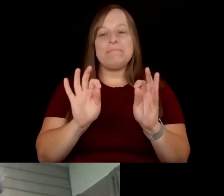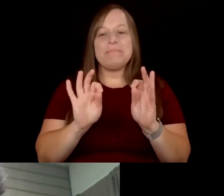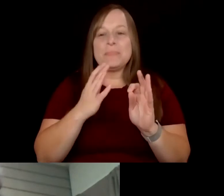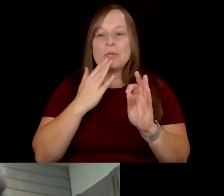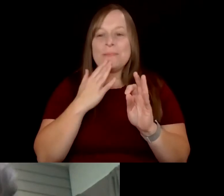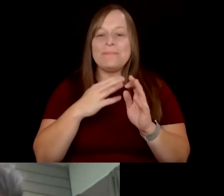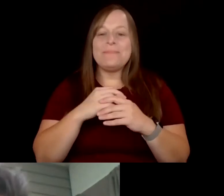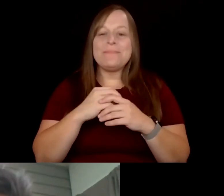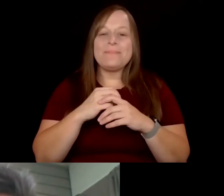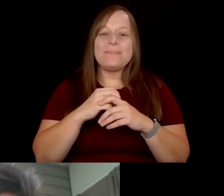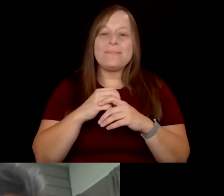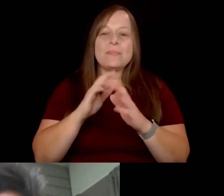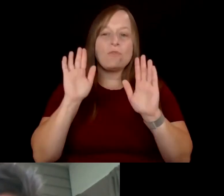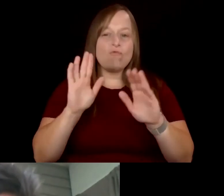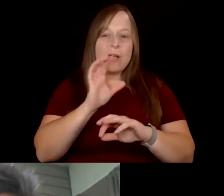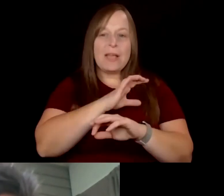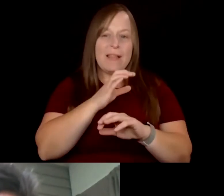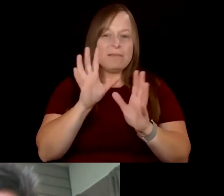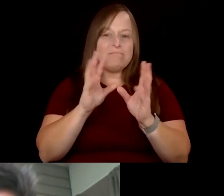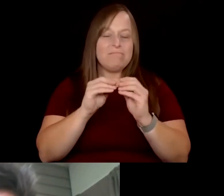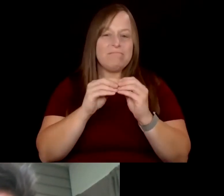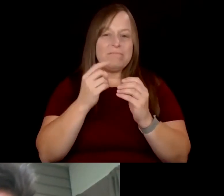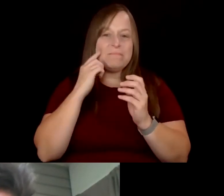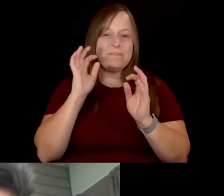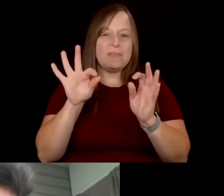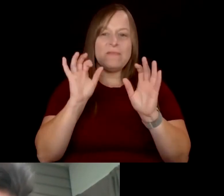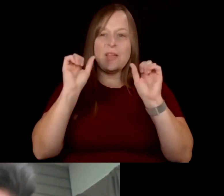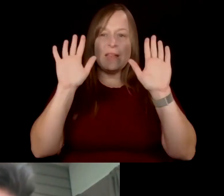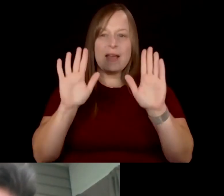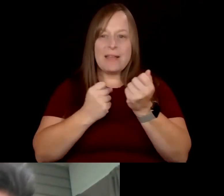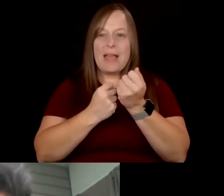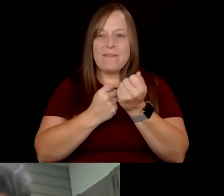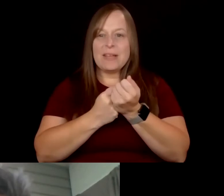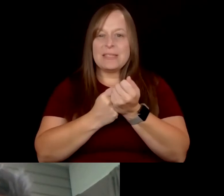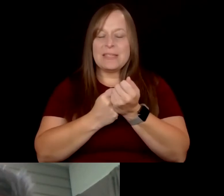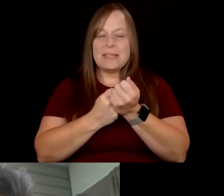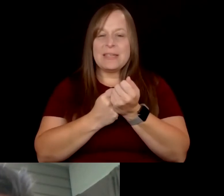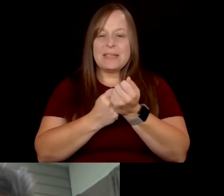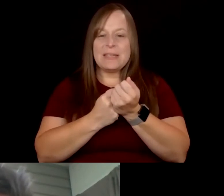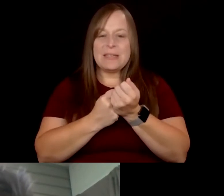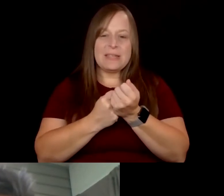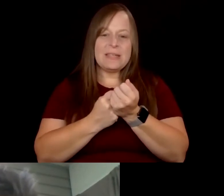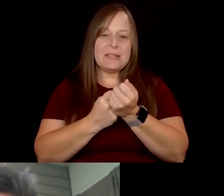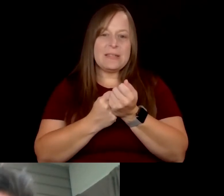But, yeah, that's a great clinic that does really fantastic advocacy with the students and the attorneys.